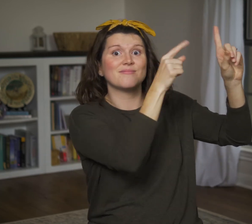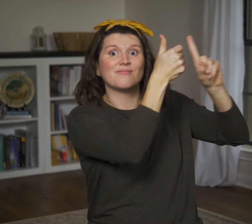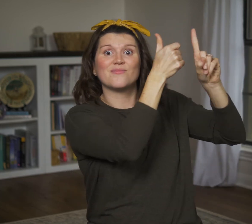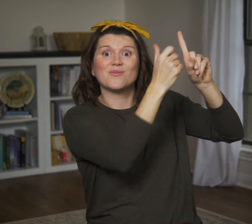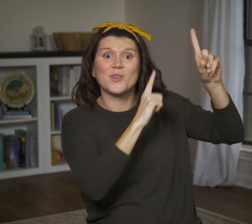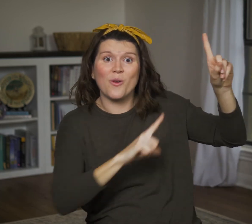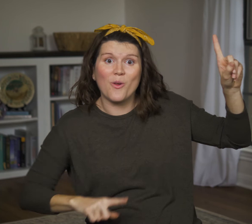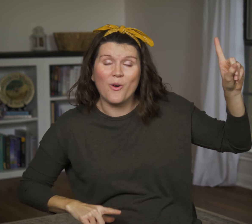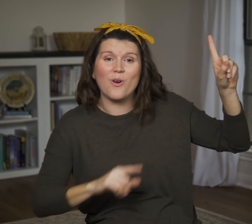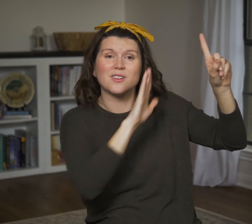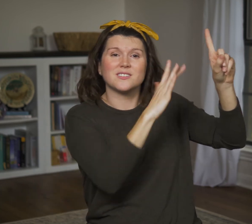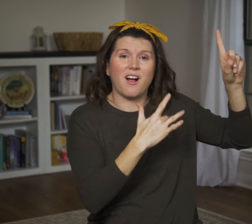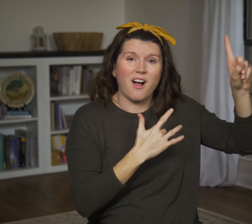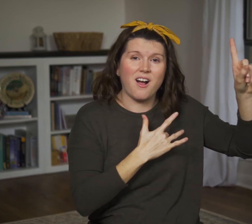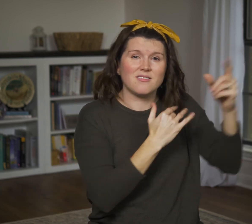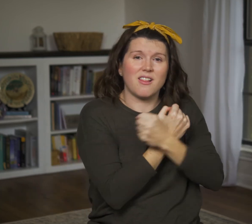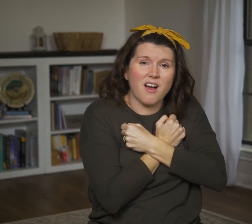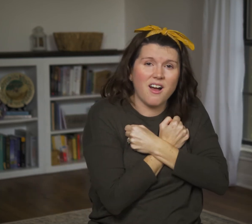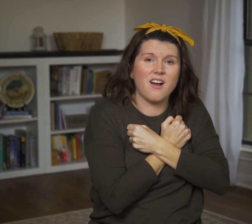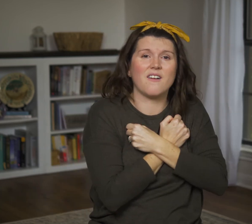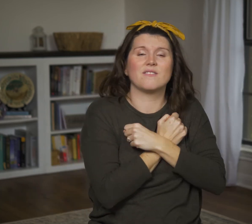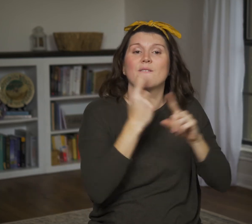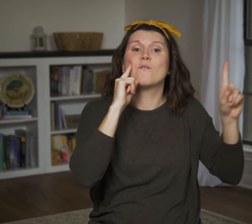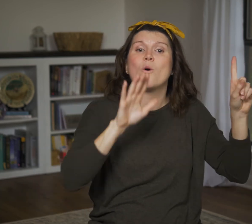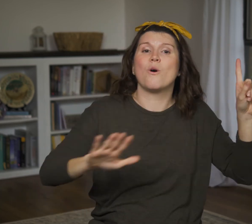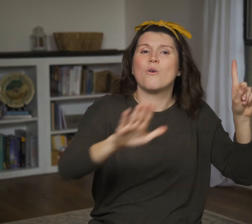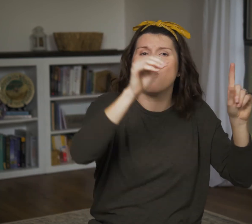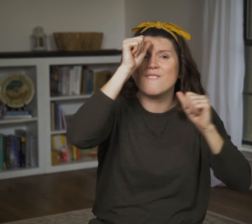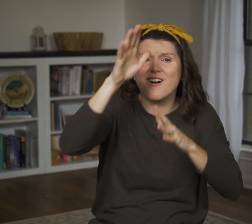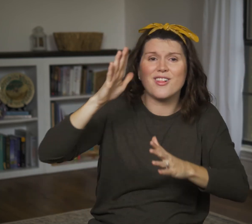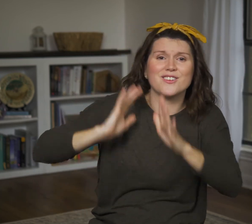Yet the Lord set his heart in love on your fathers